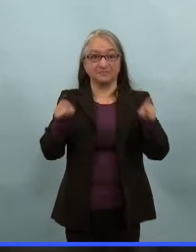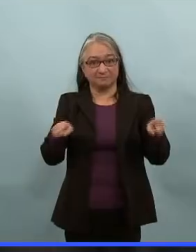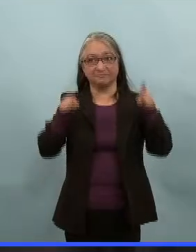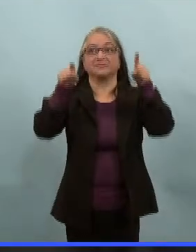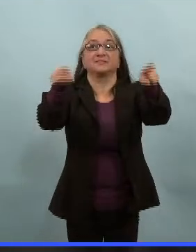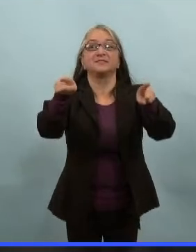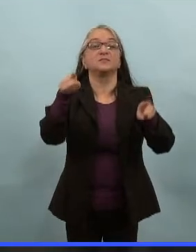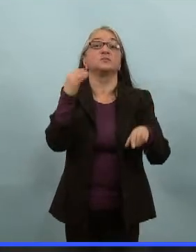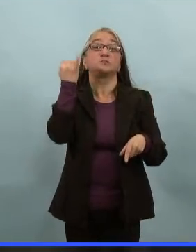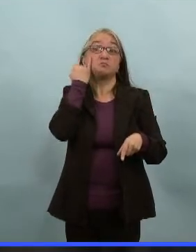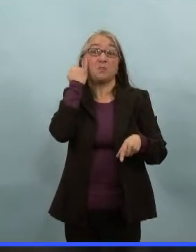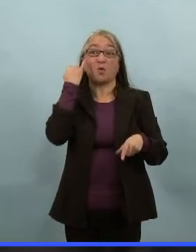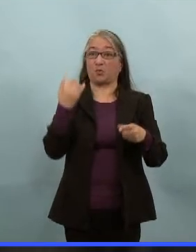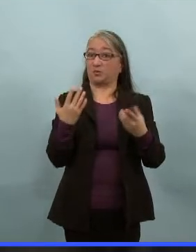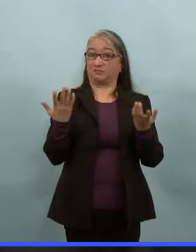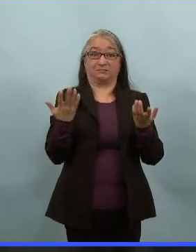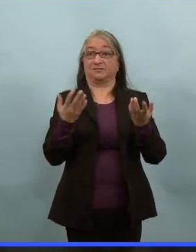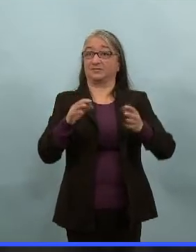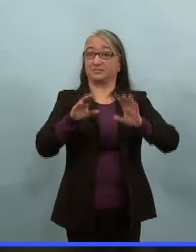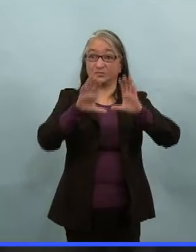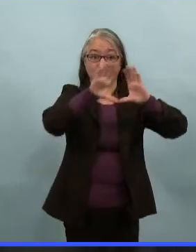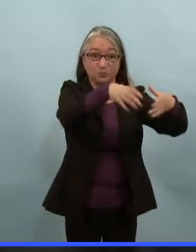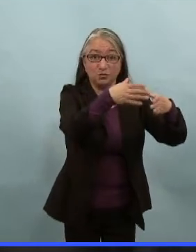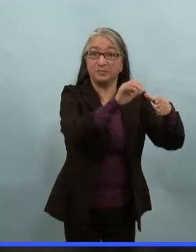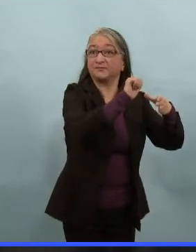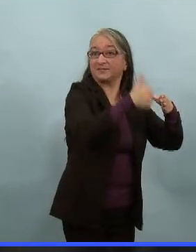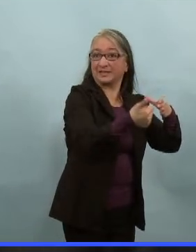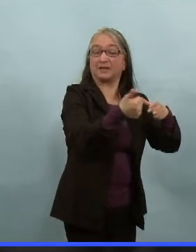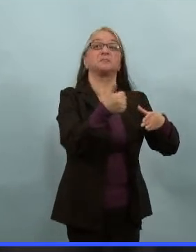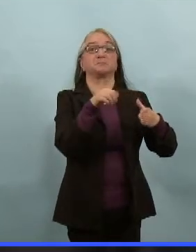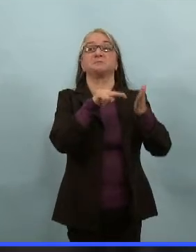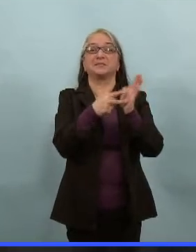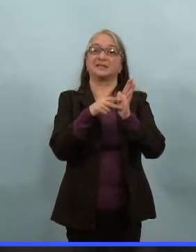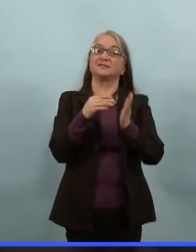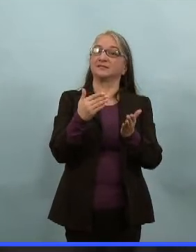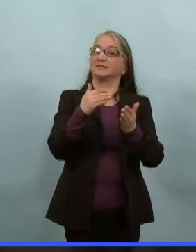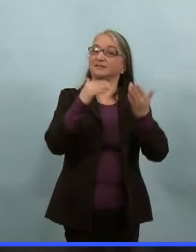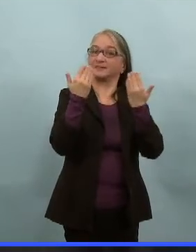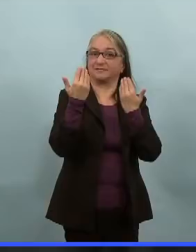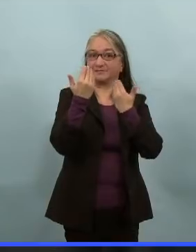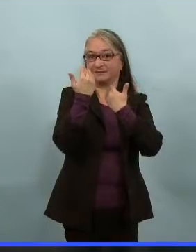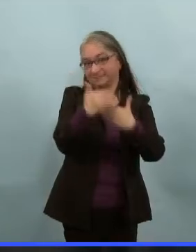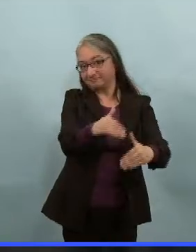let's do our part and know that the weather is bad it's stormy outside but let's do what we can